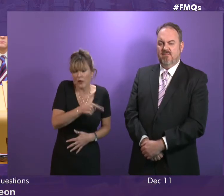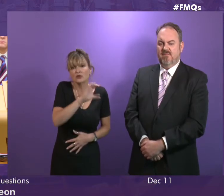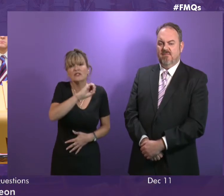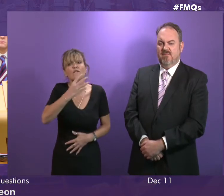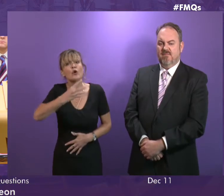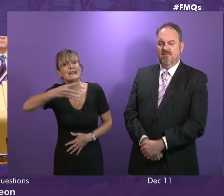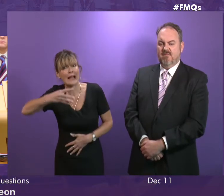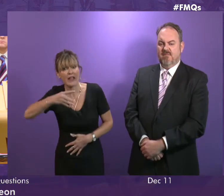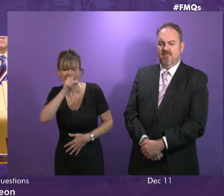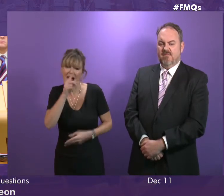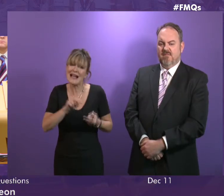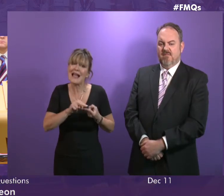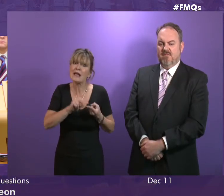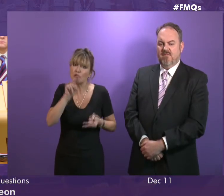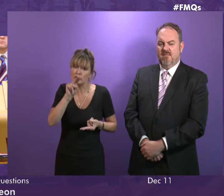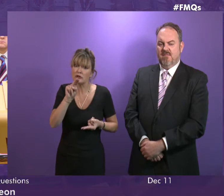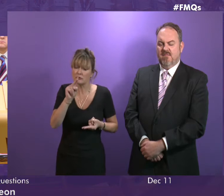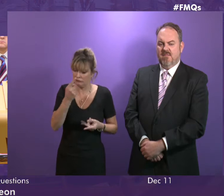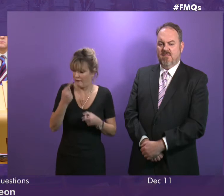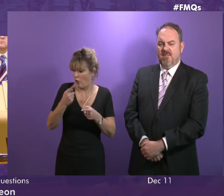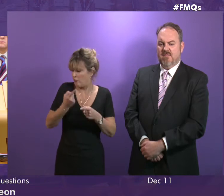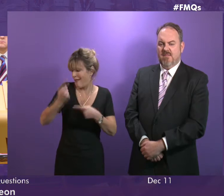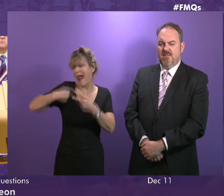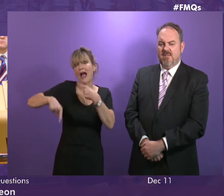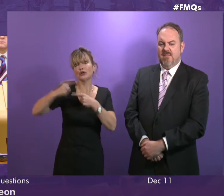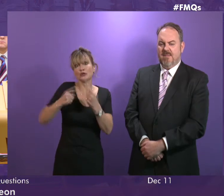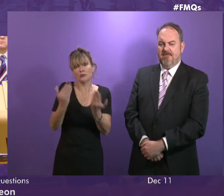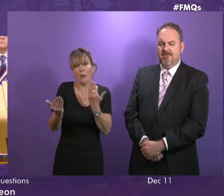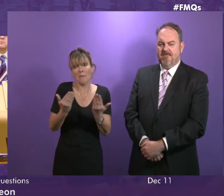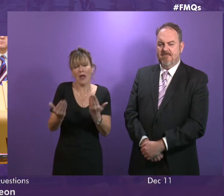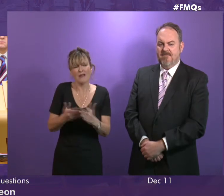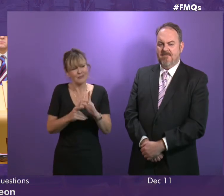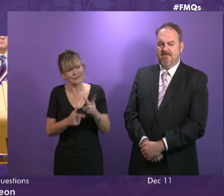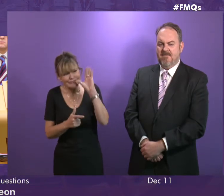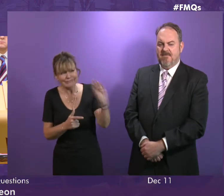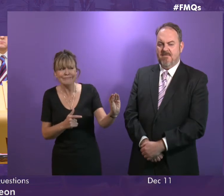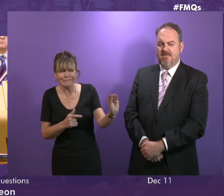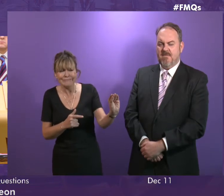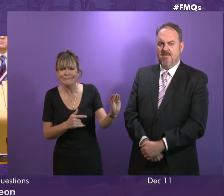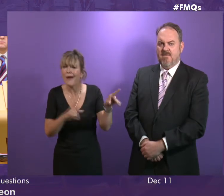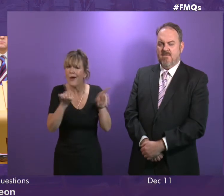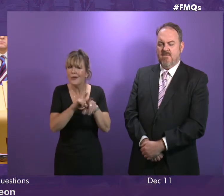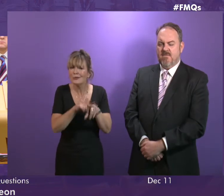which is an increase on the previous year. Incidentally, there are significantly more